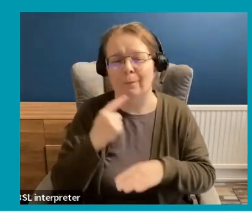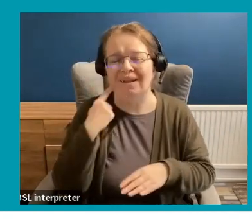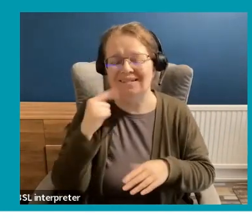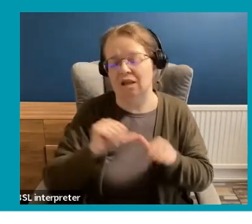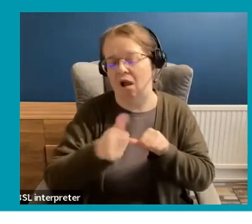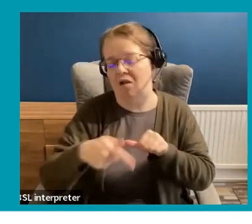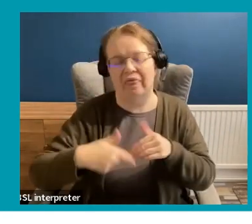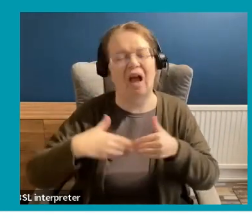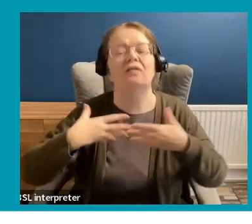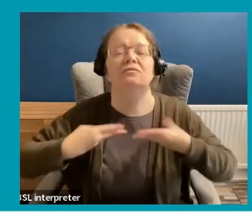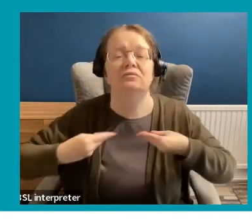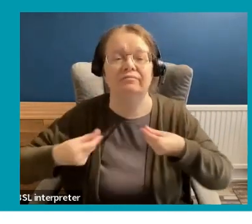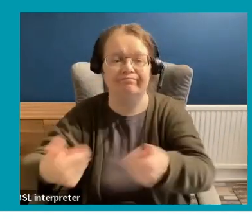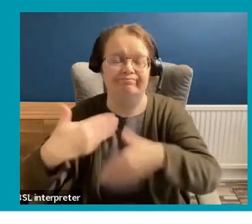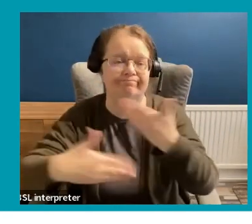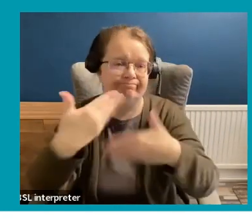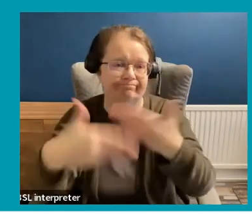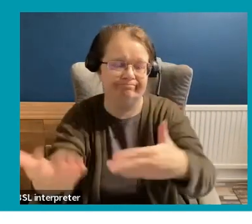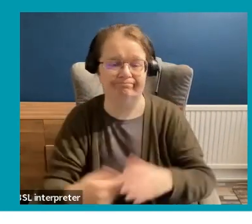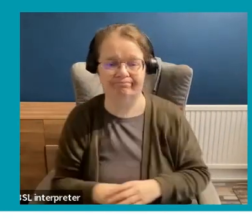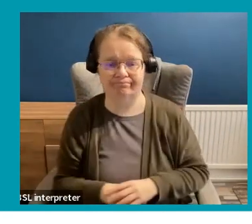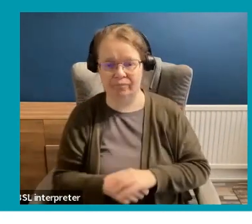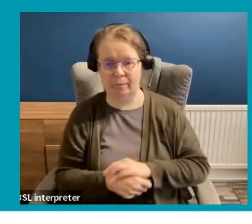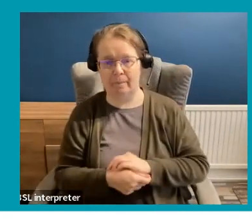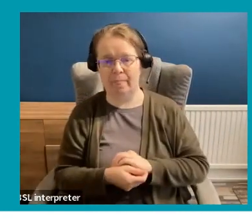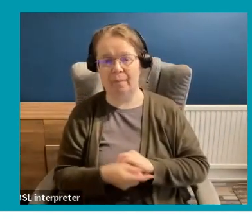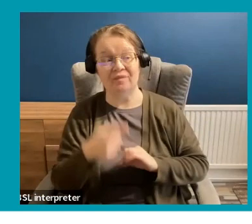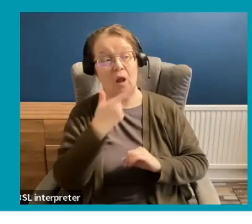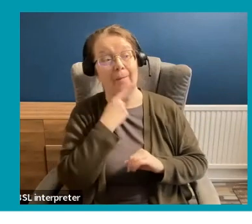Definitely. Often the people who are in charge of finance because